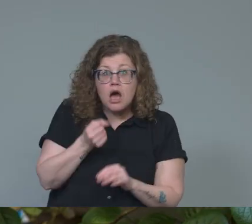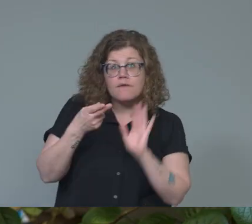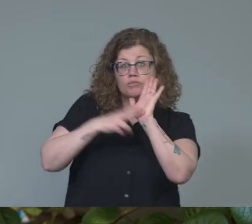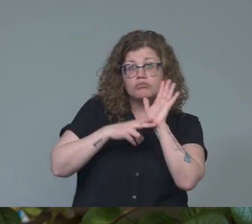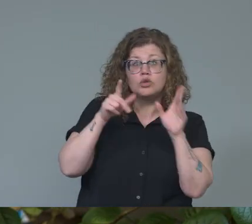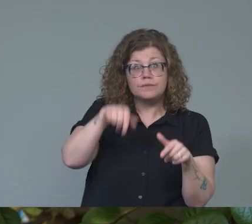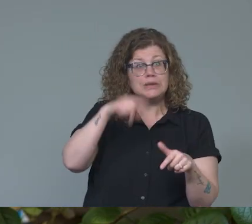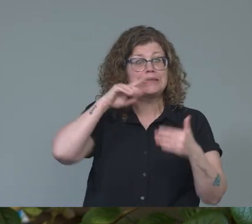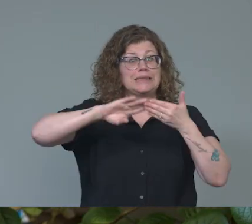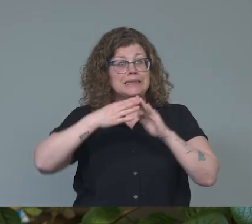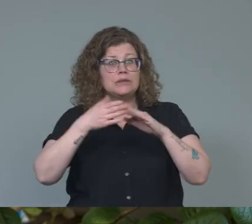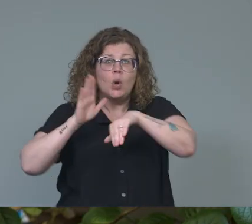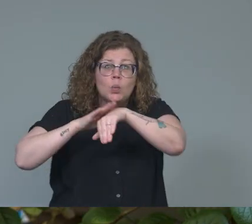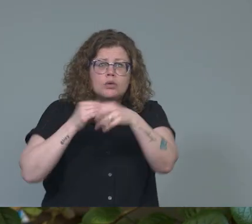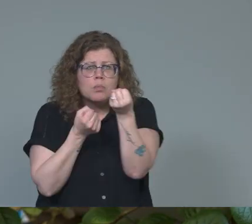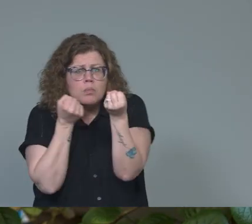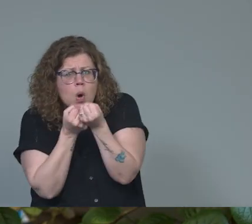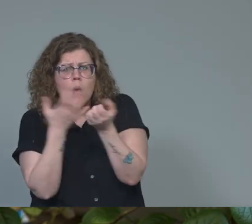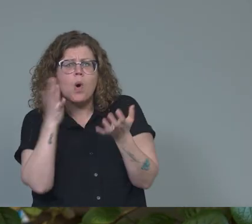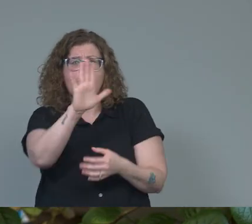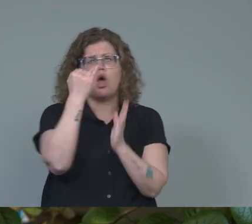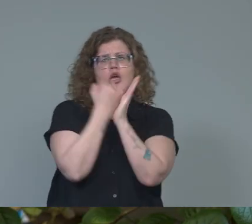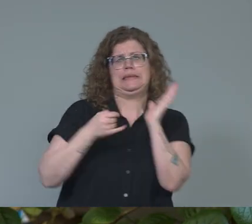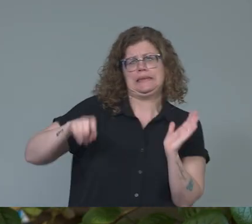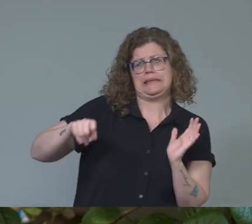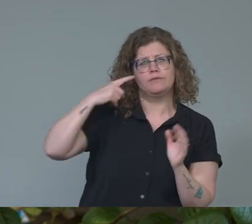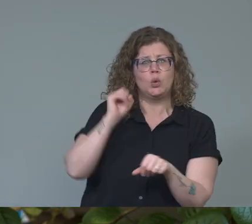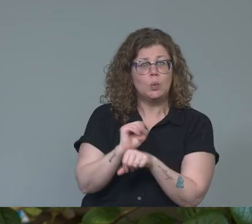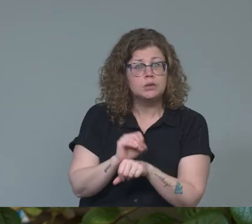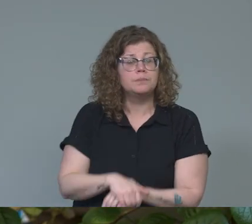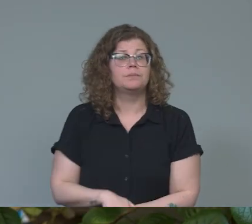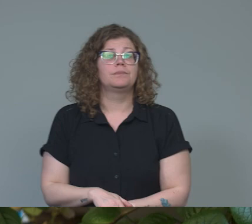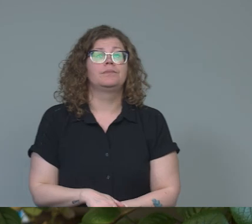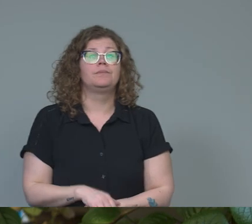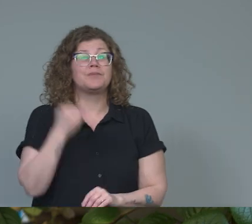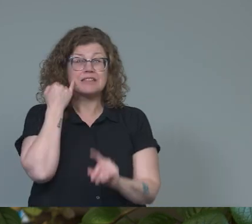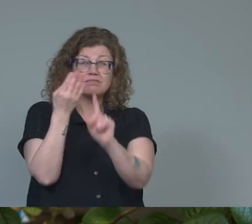We really, encourage artists to get warranties from their fabricators.